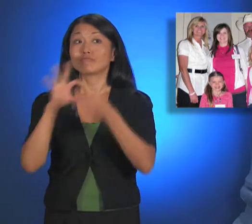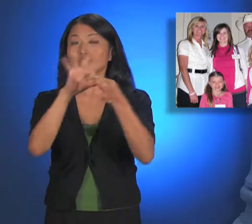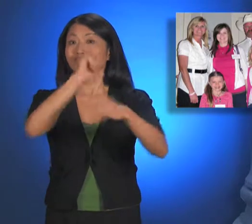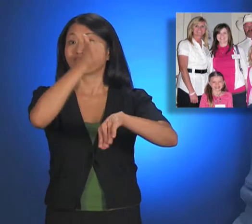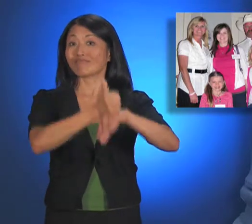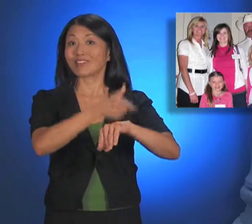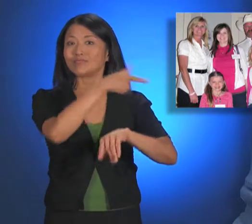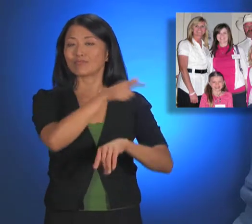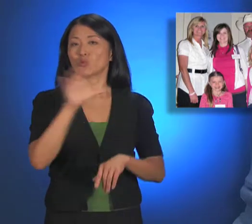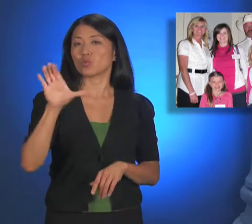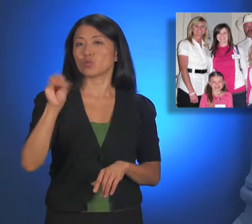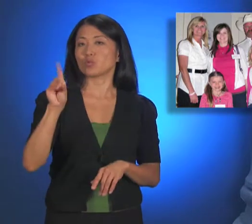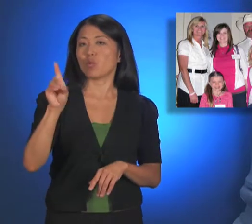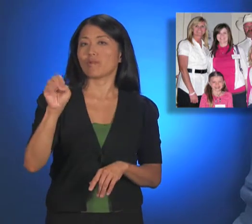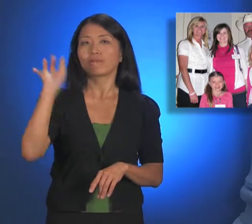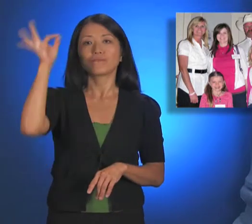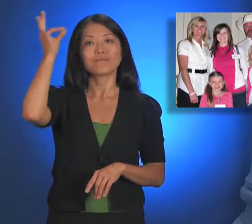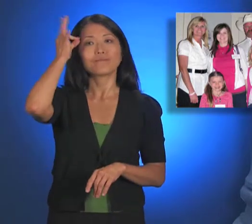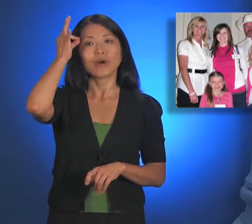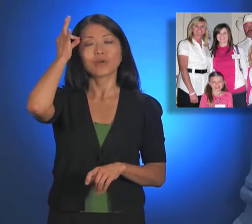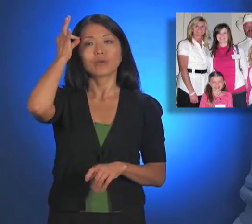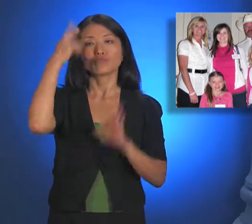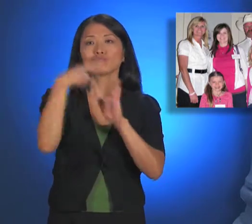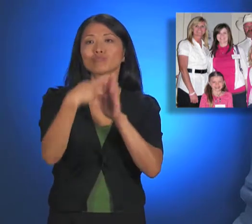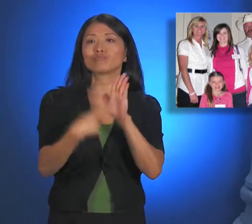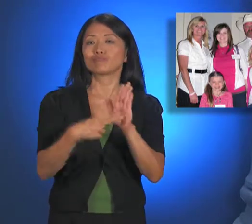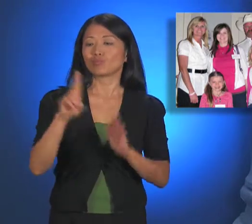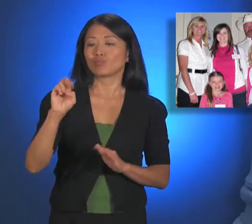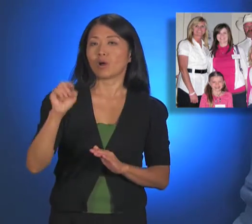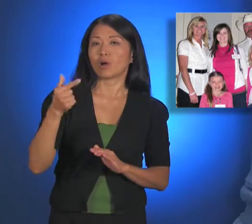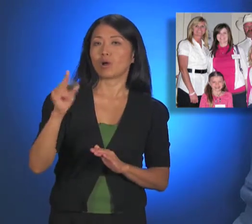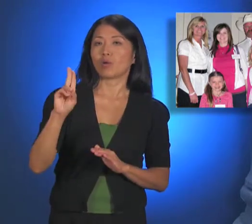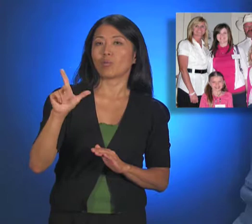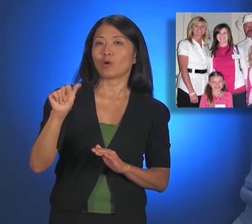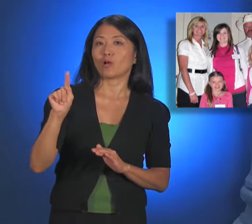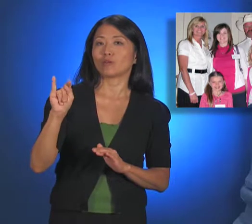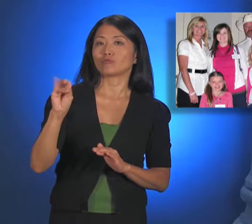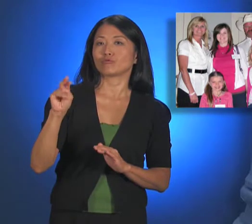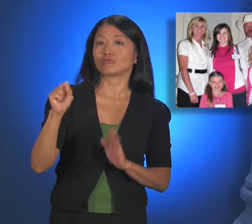to the Code of Federal Regulations,